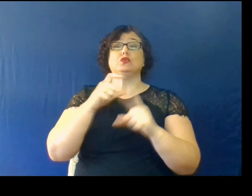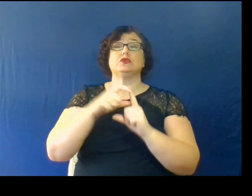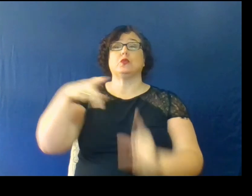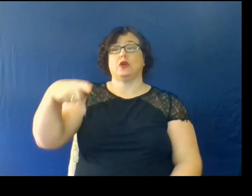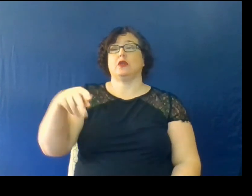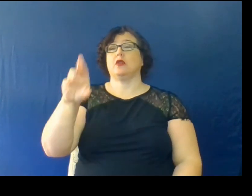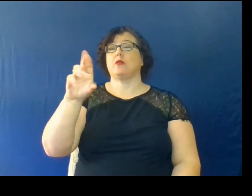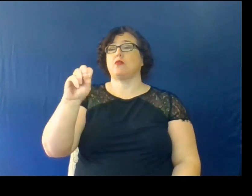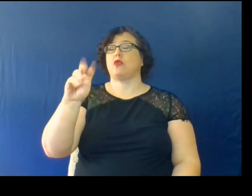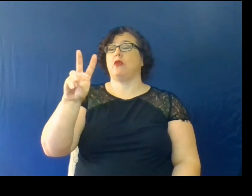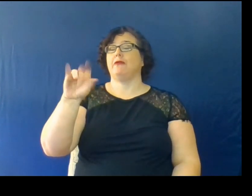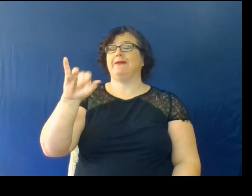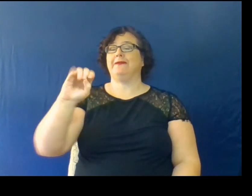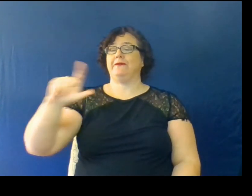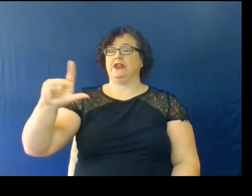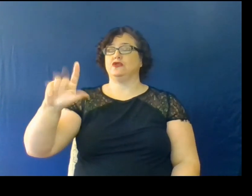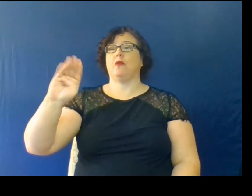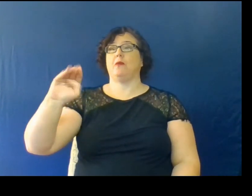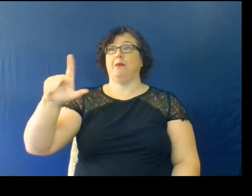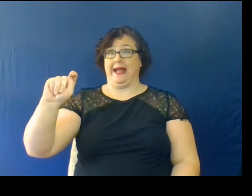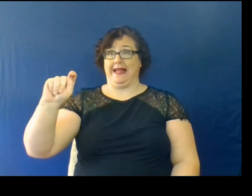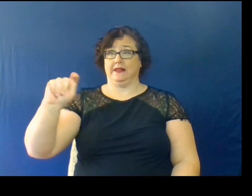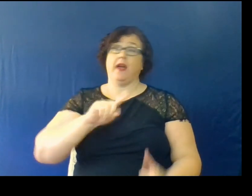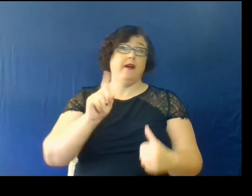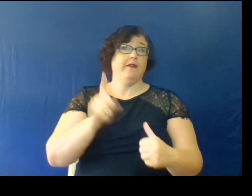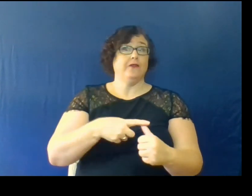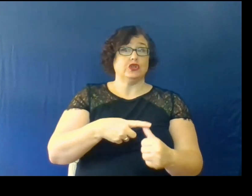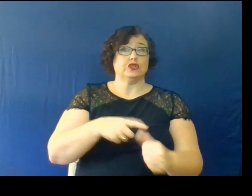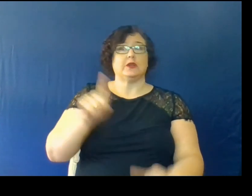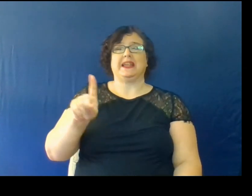bulb go off in their head and first it'll say this person knows what they're talking about and two